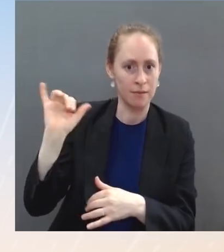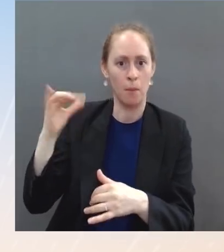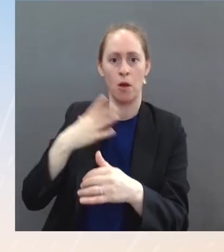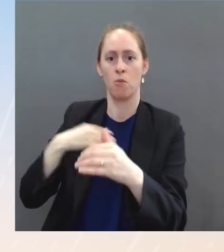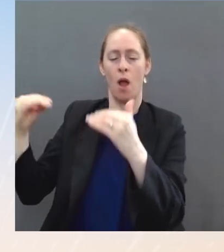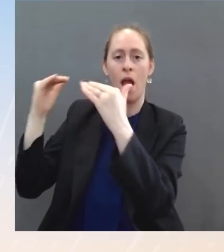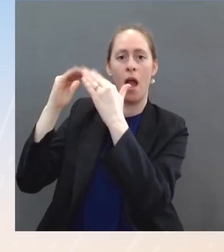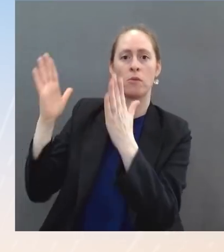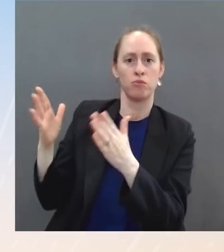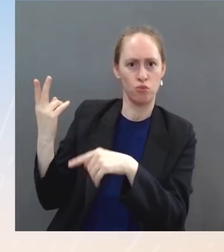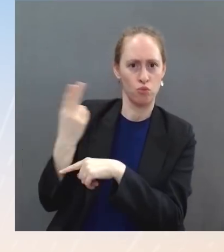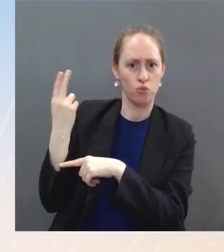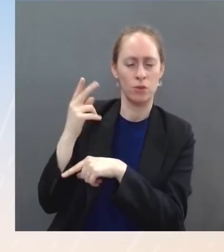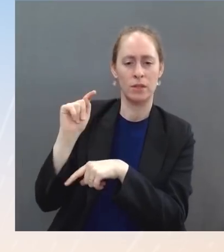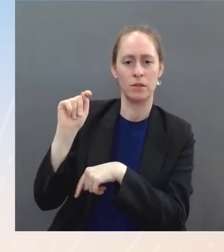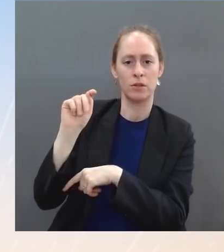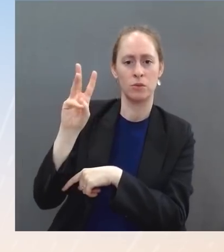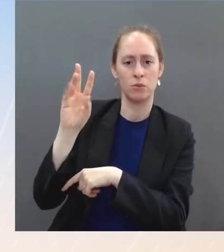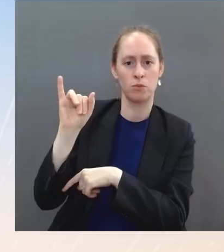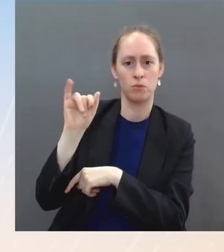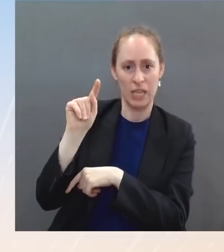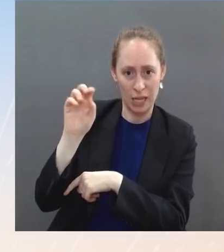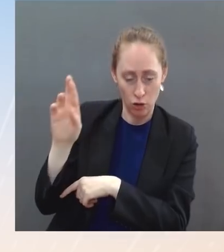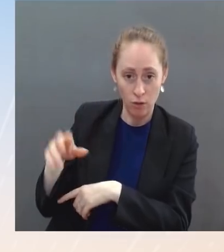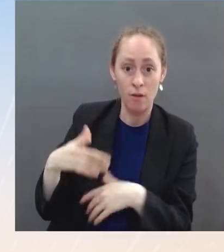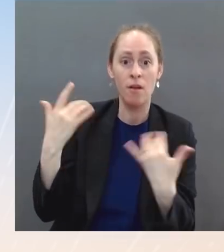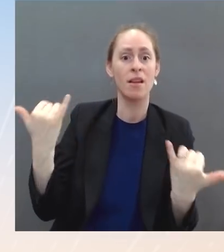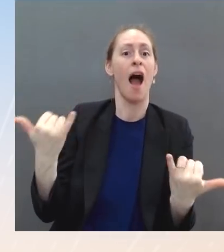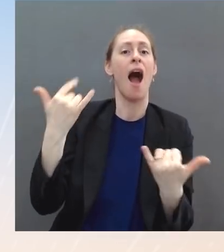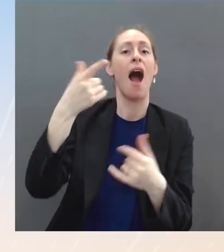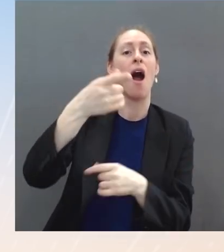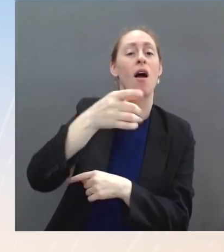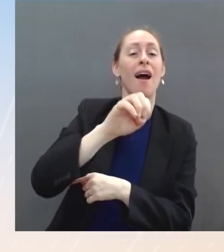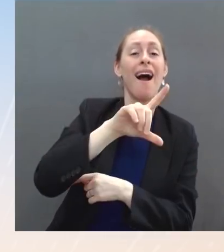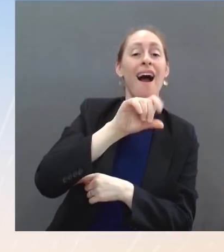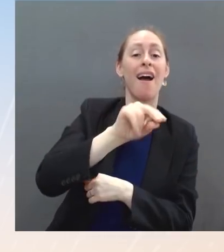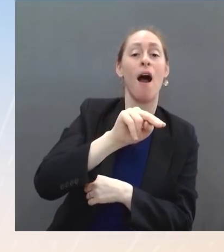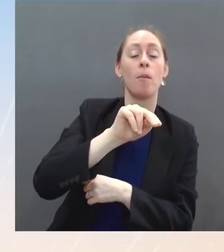I'm wondering if there is perhaps any recalibration of the use of the platform or to what extent,